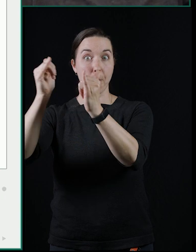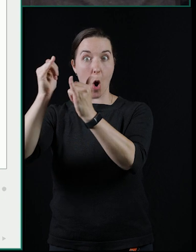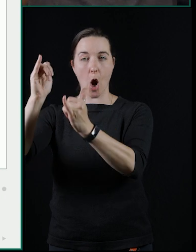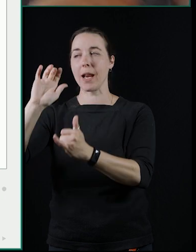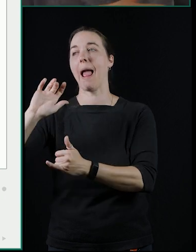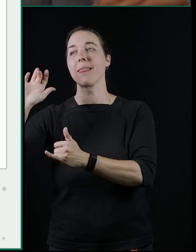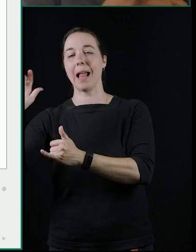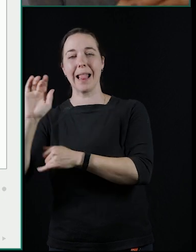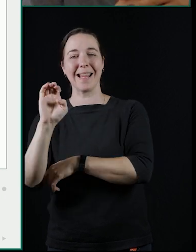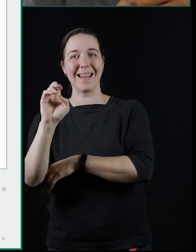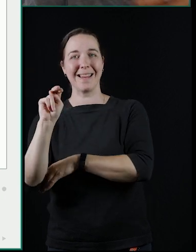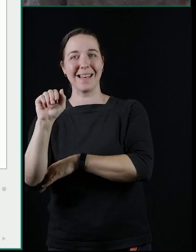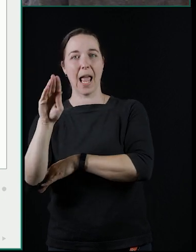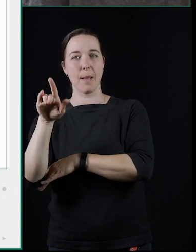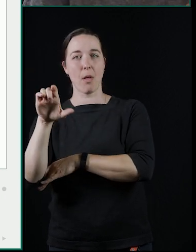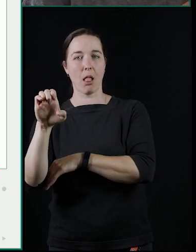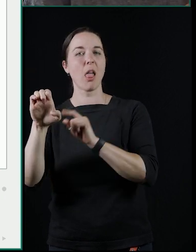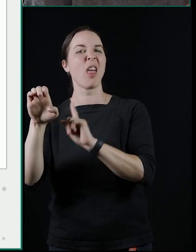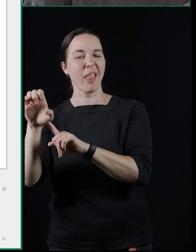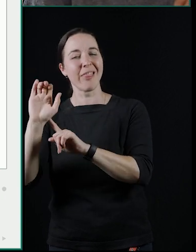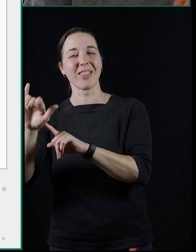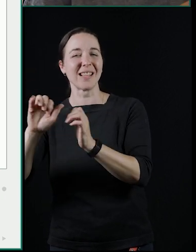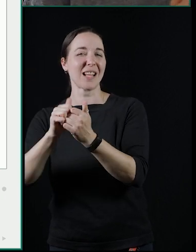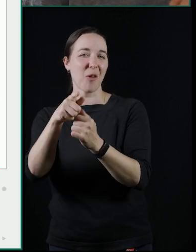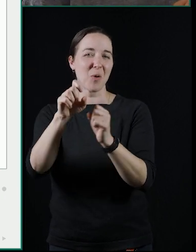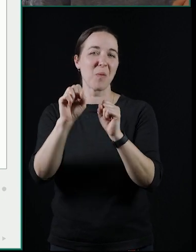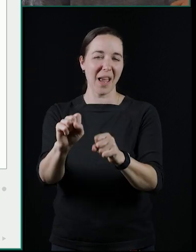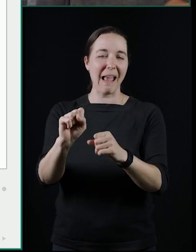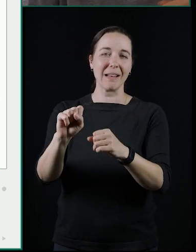This is how you will enable party for your title.